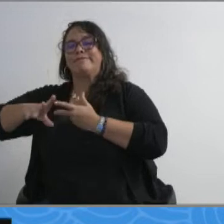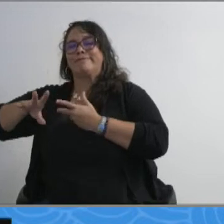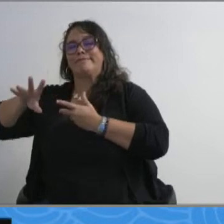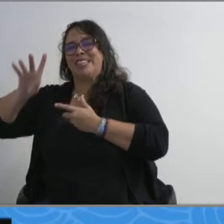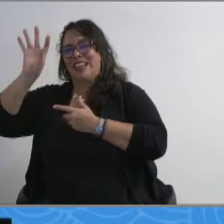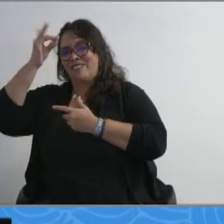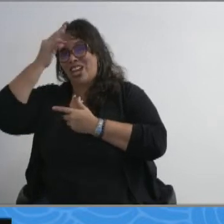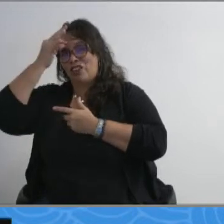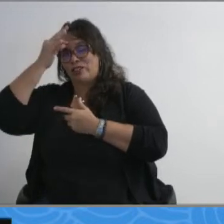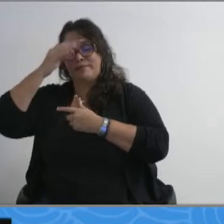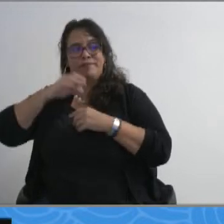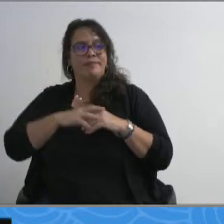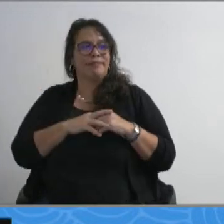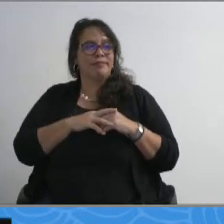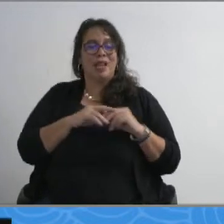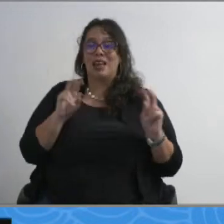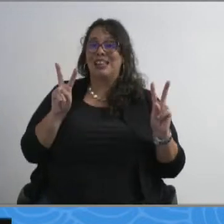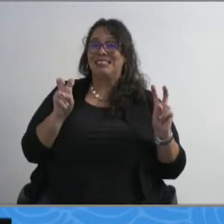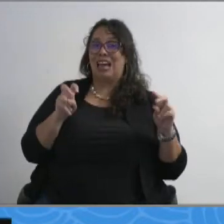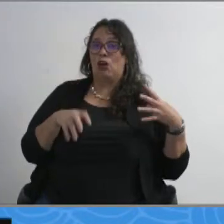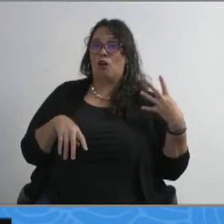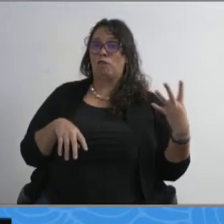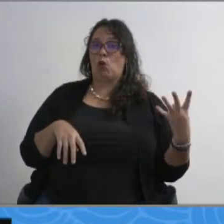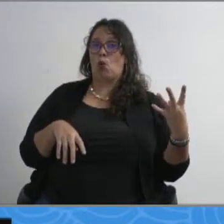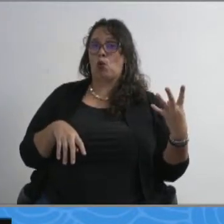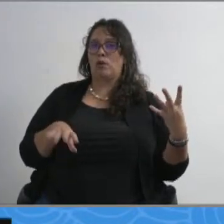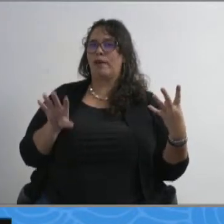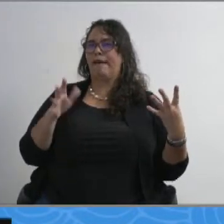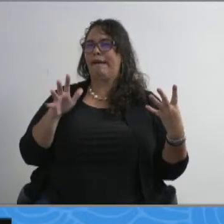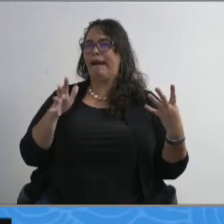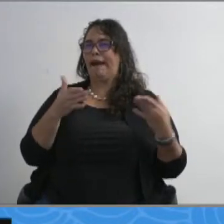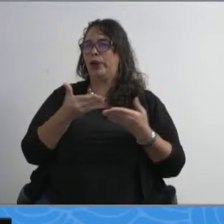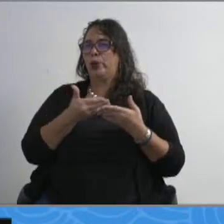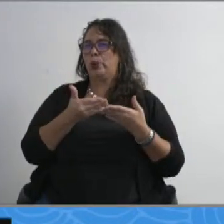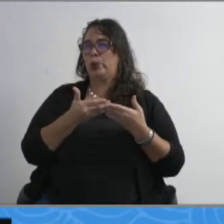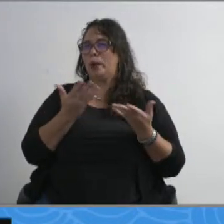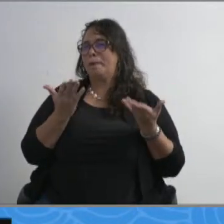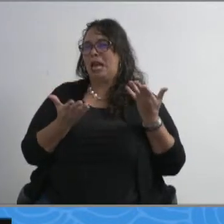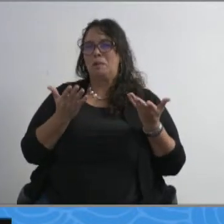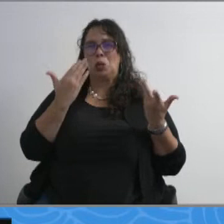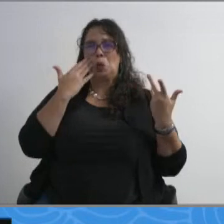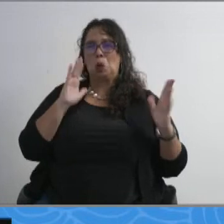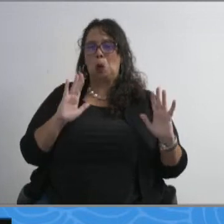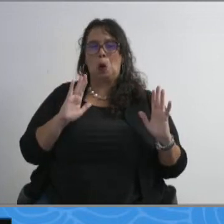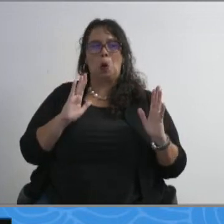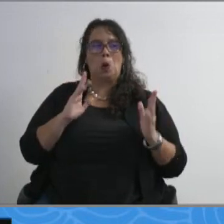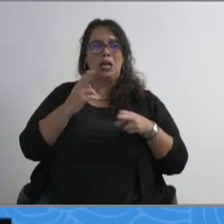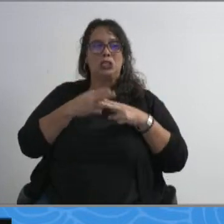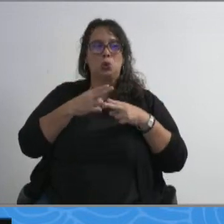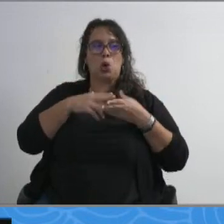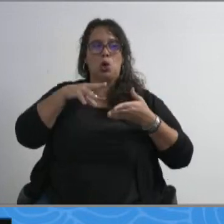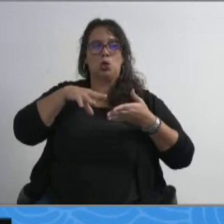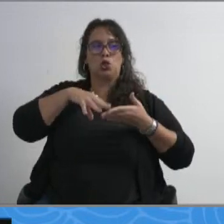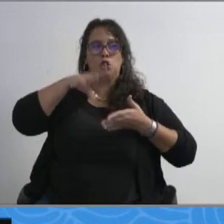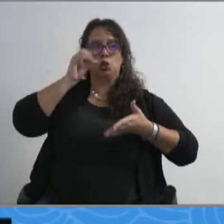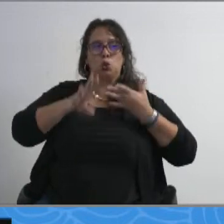and many of you may not have heard of it, so today I want to go into a little more detail about it. It's called Student Support and Academic Enrichment.